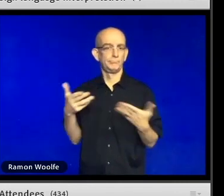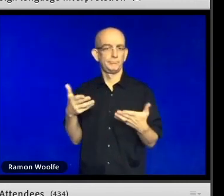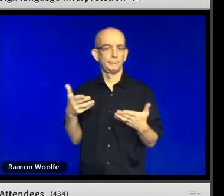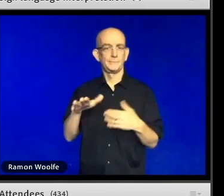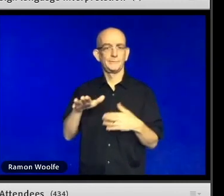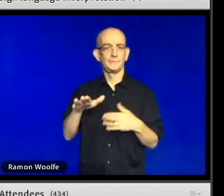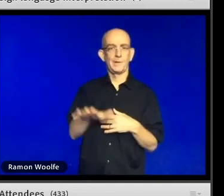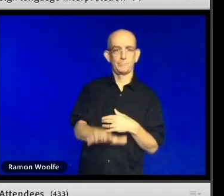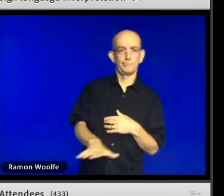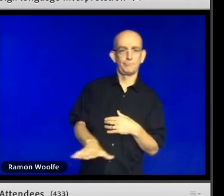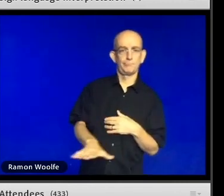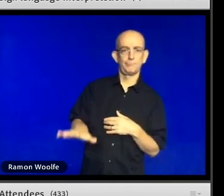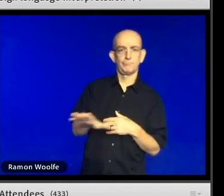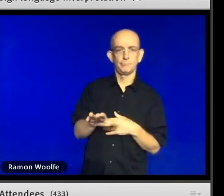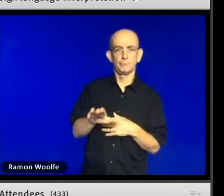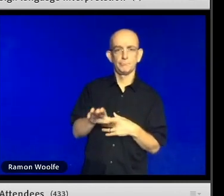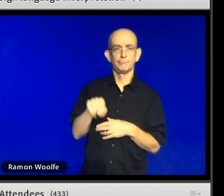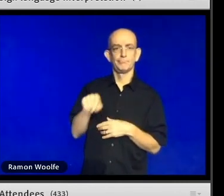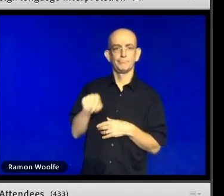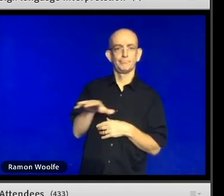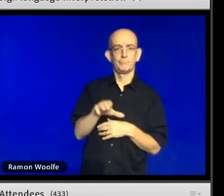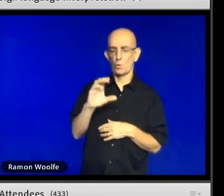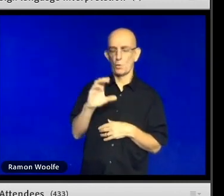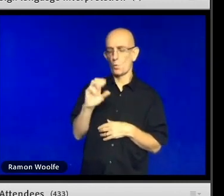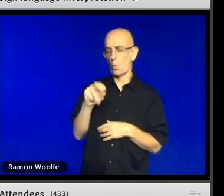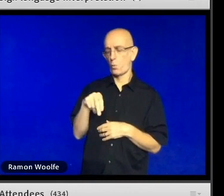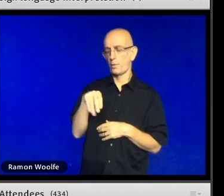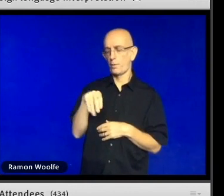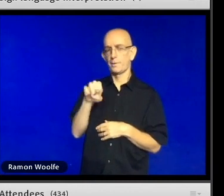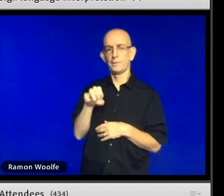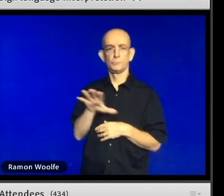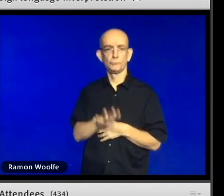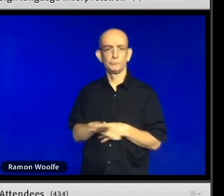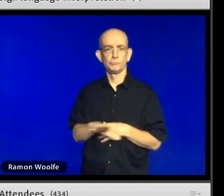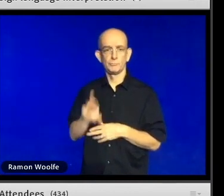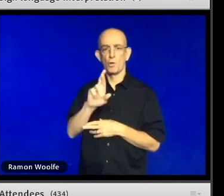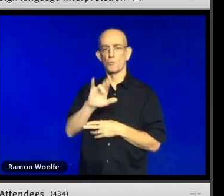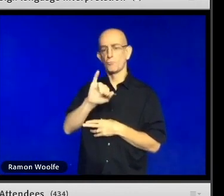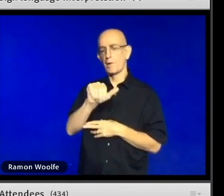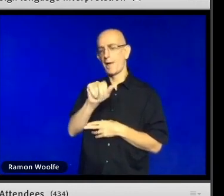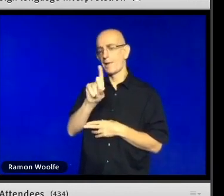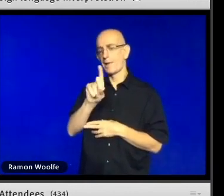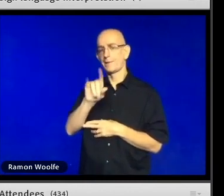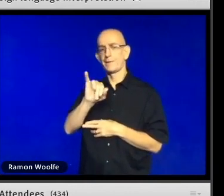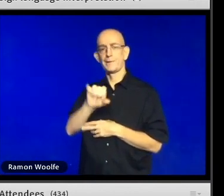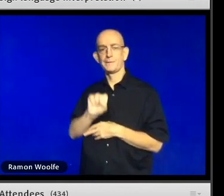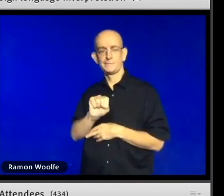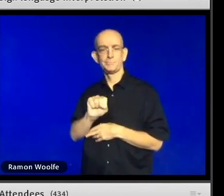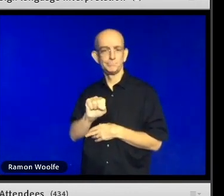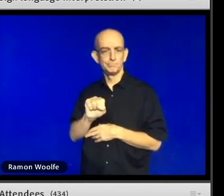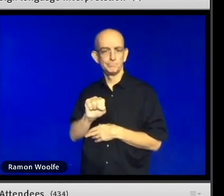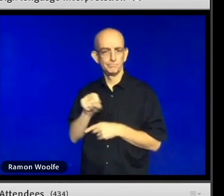remarks in Spanish. So if you do not speak Spanish, please keep an eye on the captions